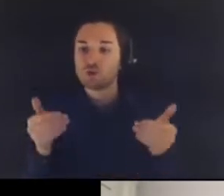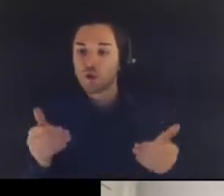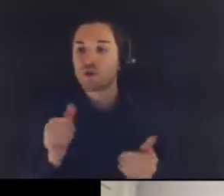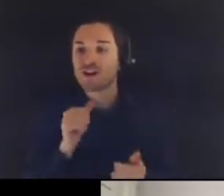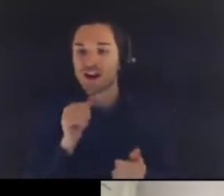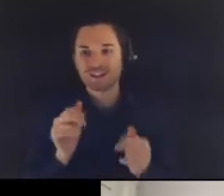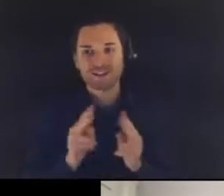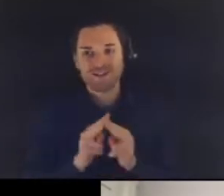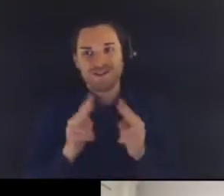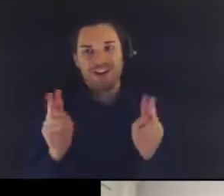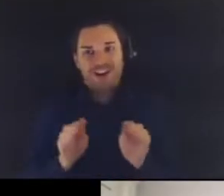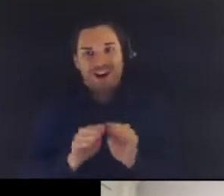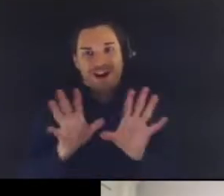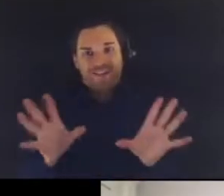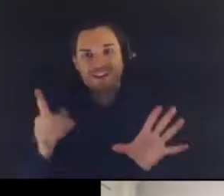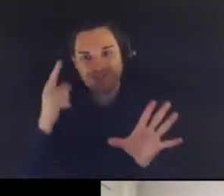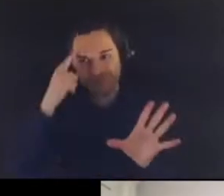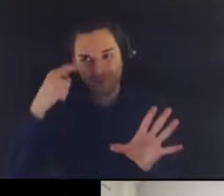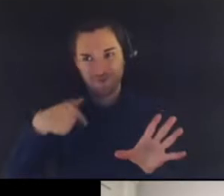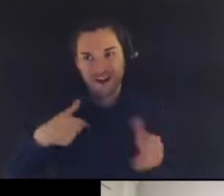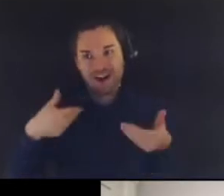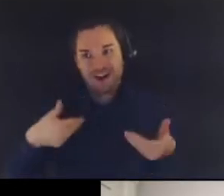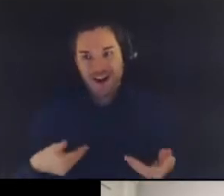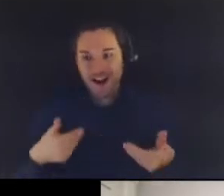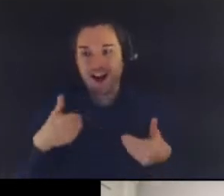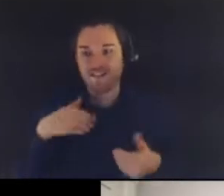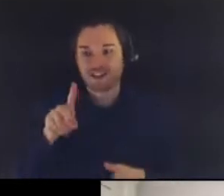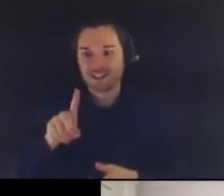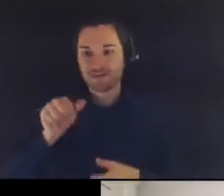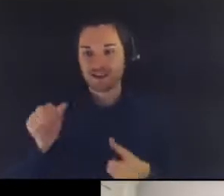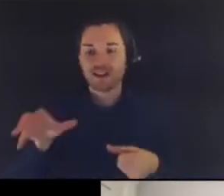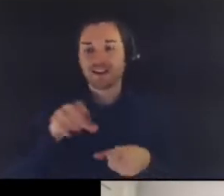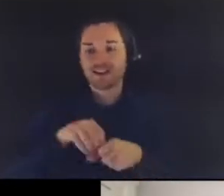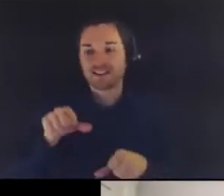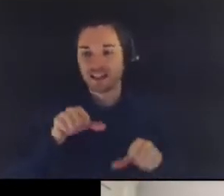conference. I m usually the only deaf person so I m the one who is with an interpreter